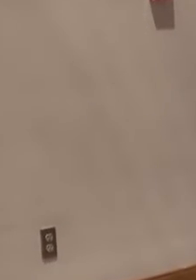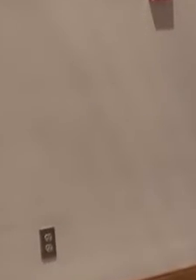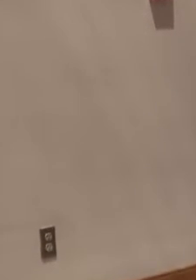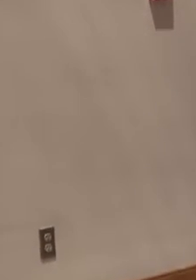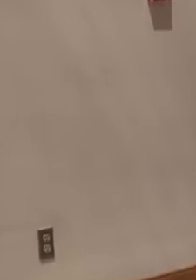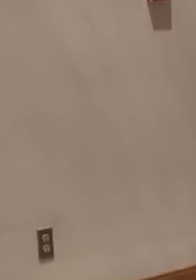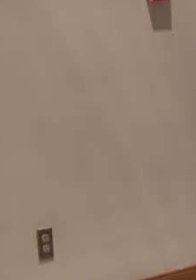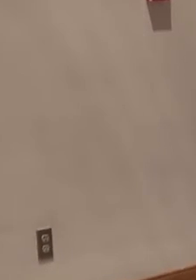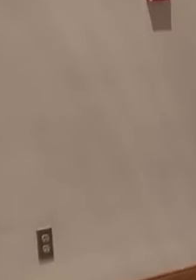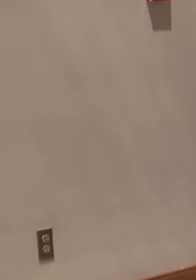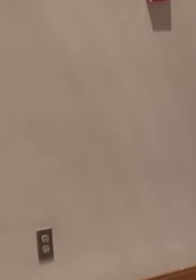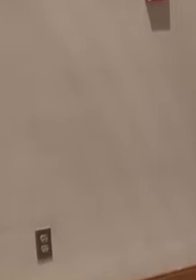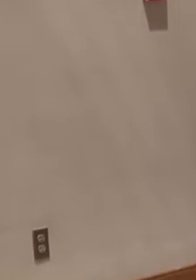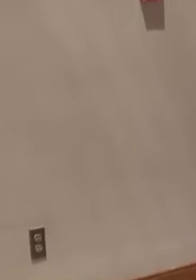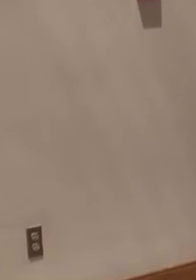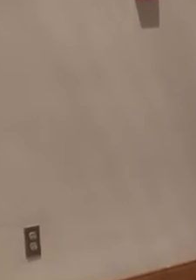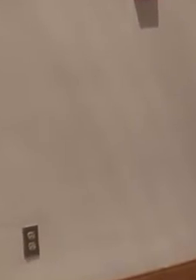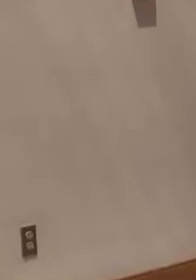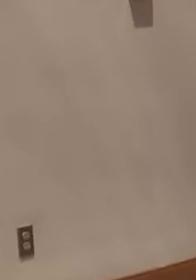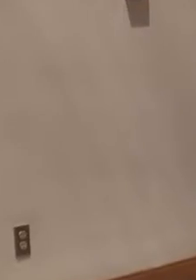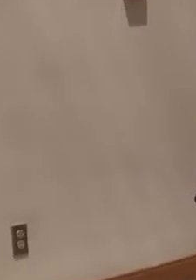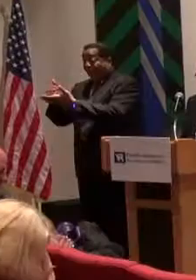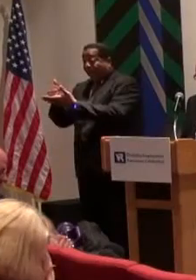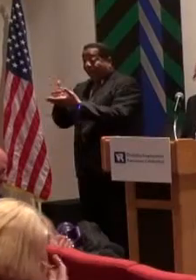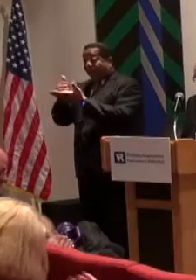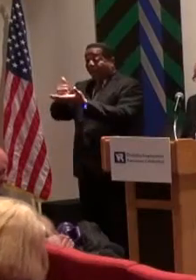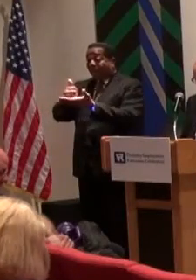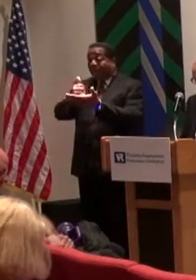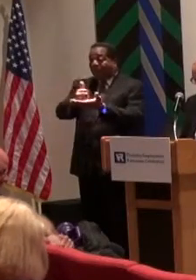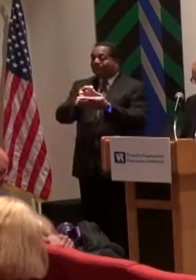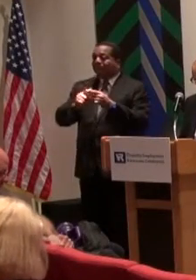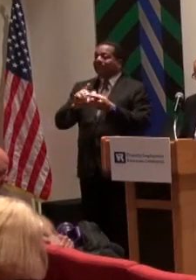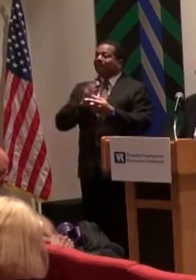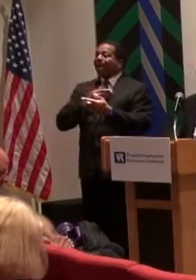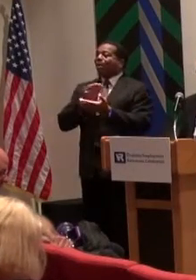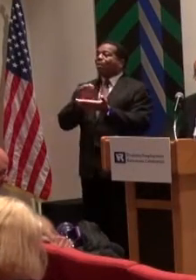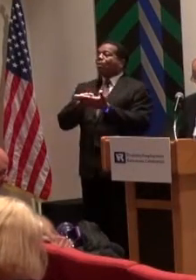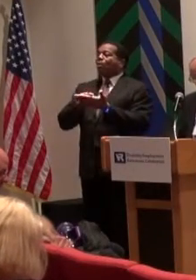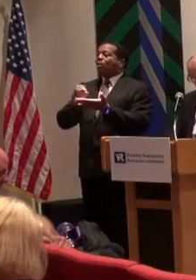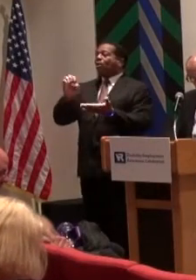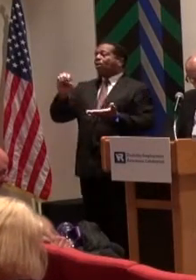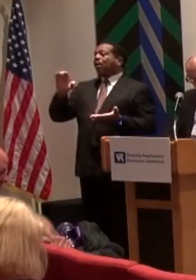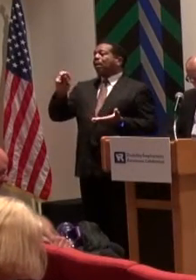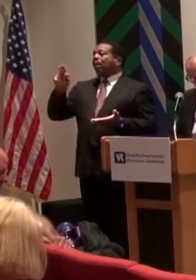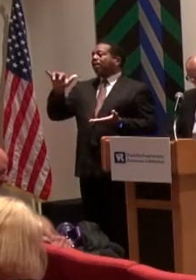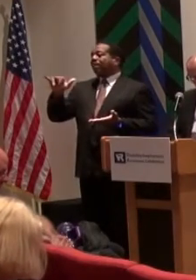not only helps them but also our economy. Keep up the great work!